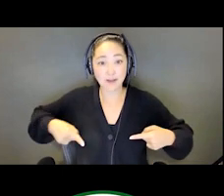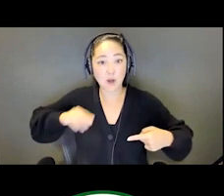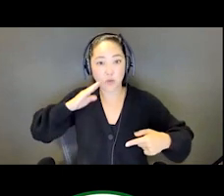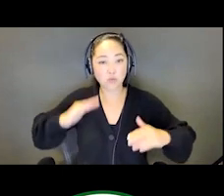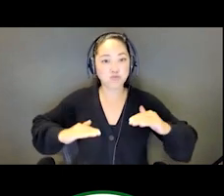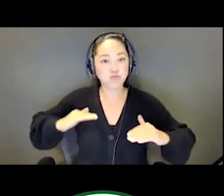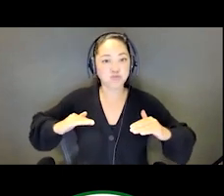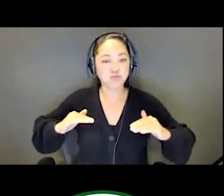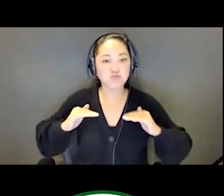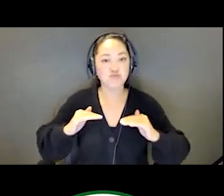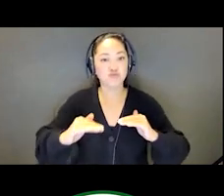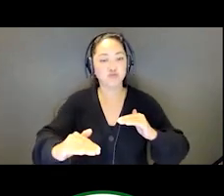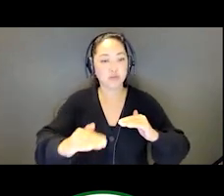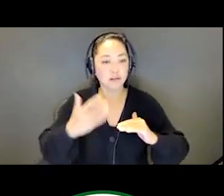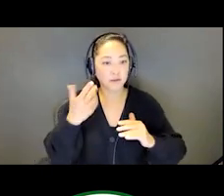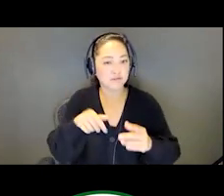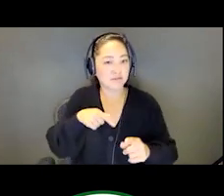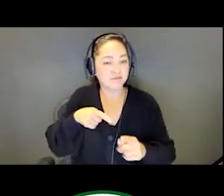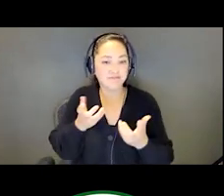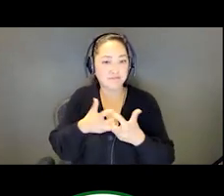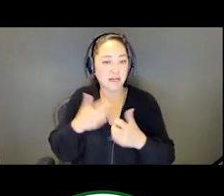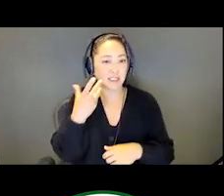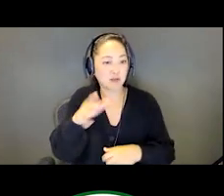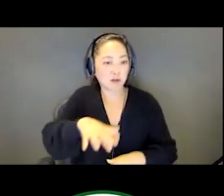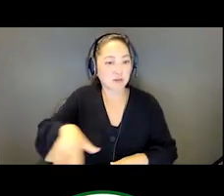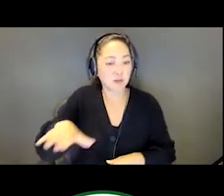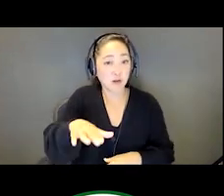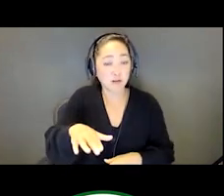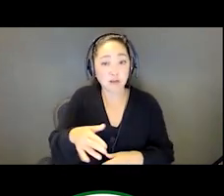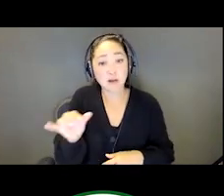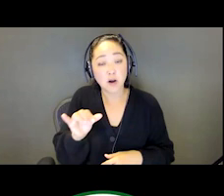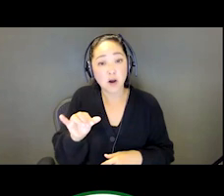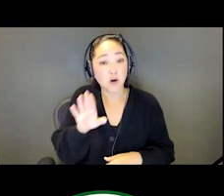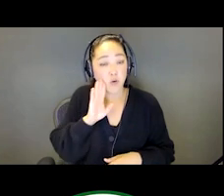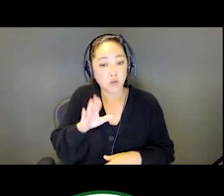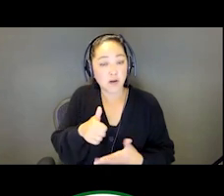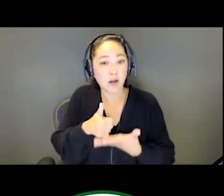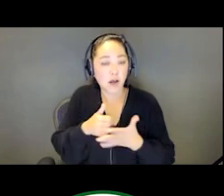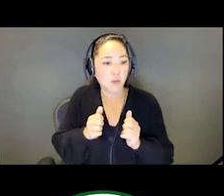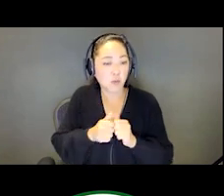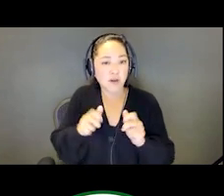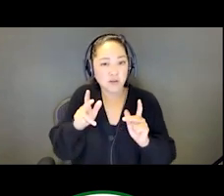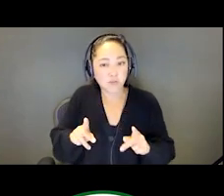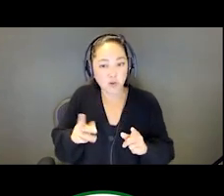It's designed for companion assisted outdoor activities, enhancing social interactions while enjoying the outdoors.